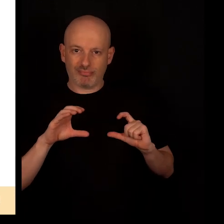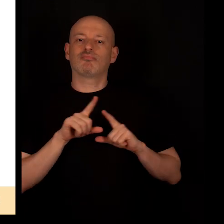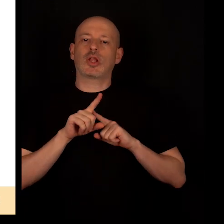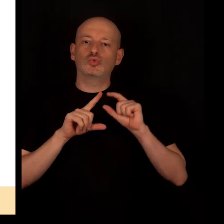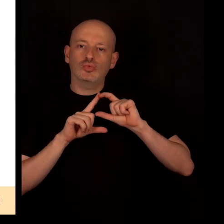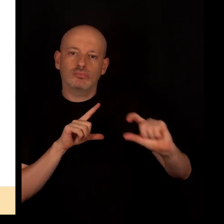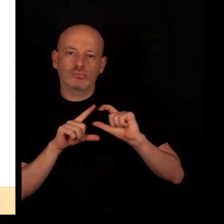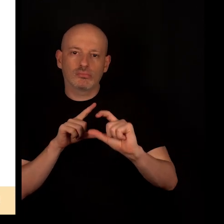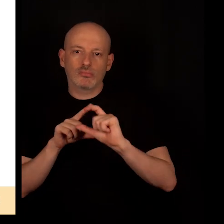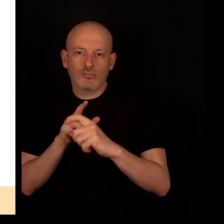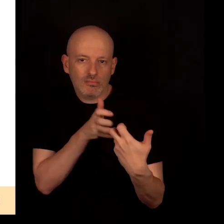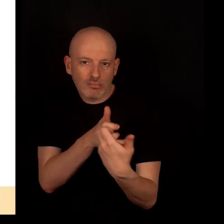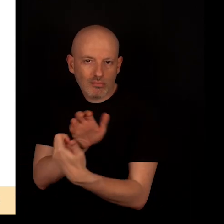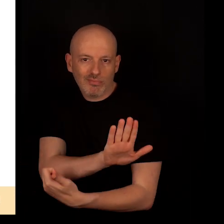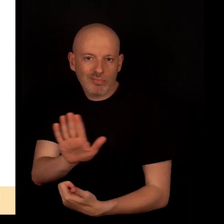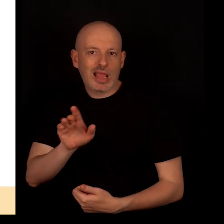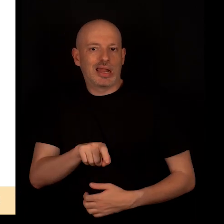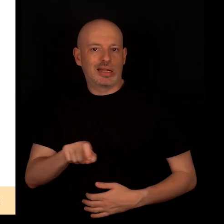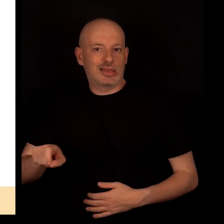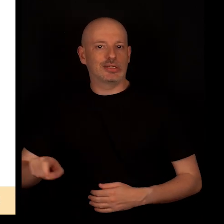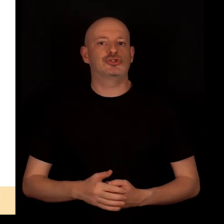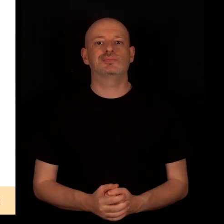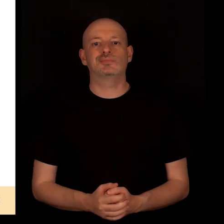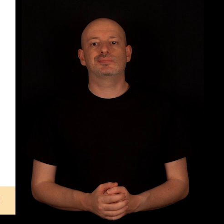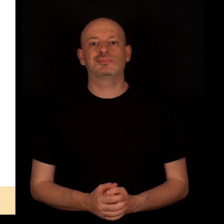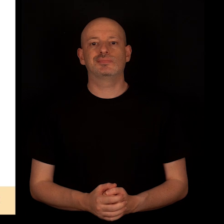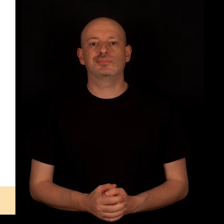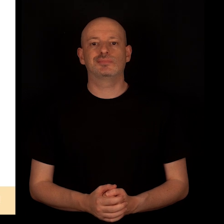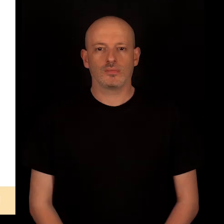and to allocate and pay each resident according to their needs.